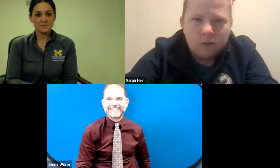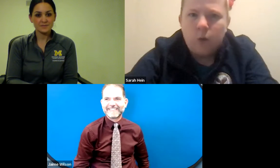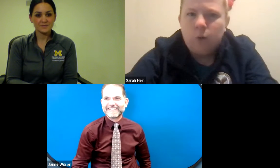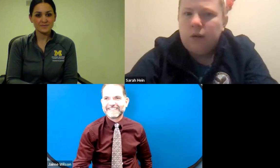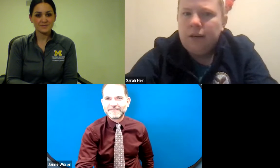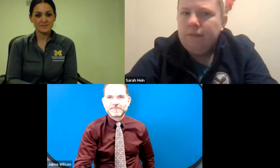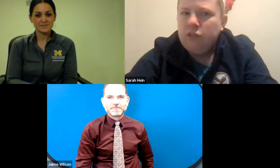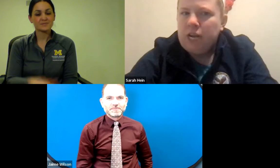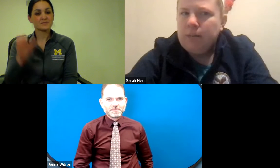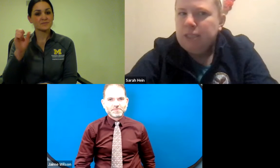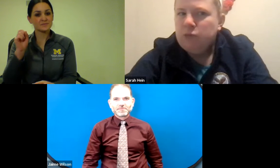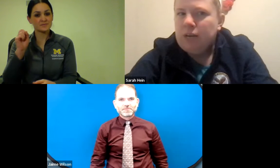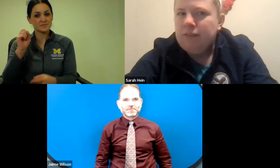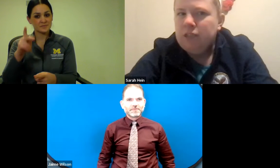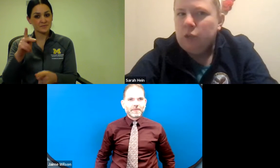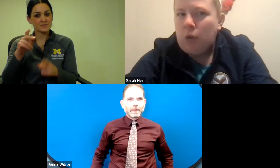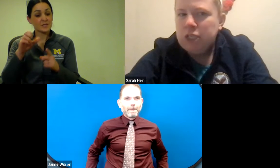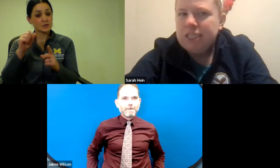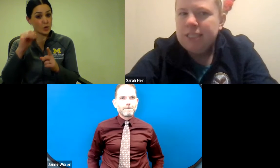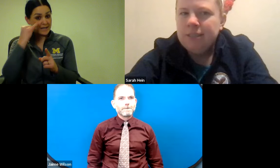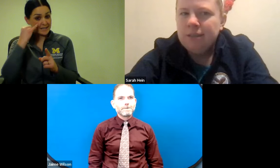Sarah Hein: So it, Jamie. Very good question.